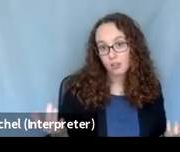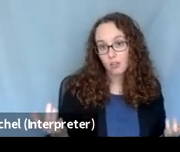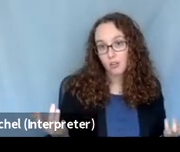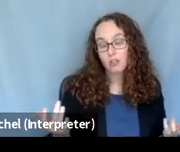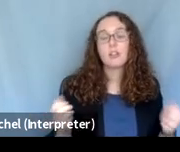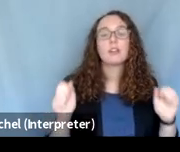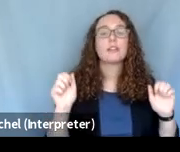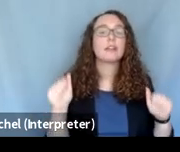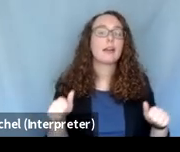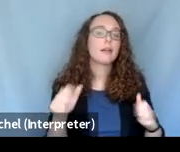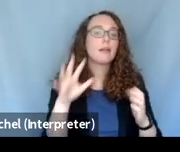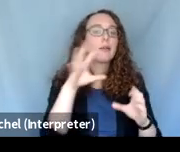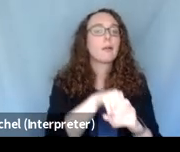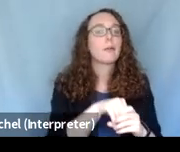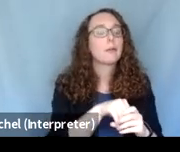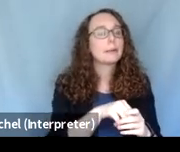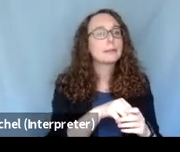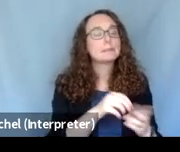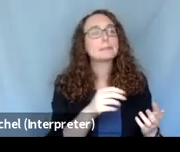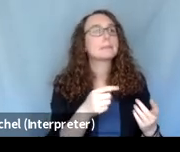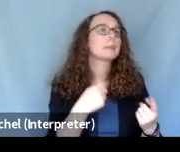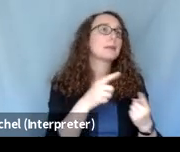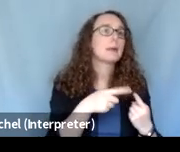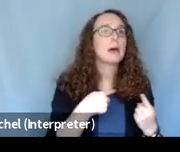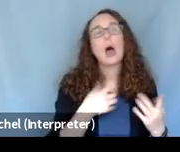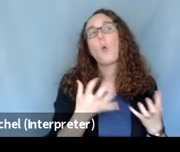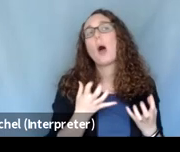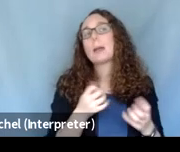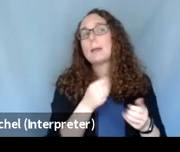like whether or not you want to buy a car or perhaps you already own a